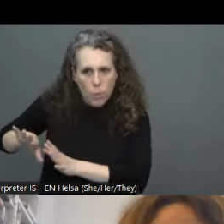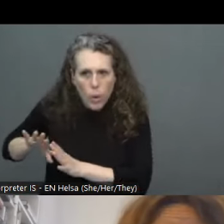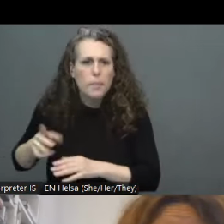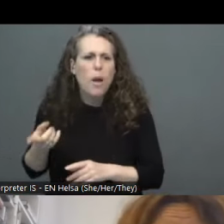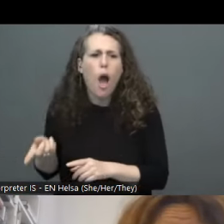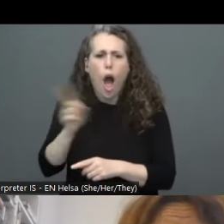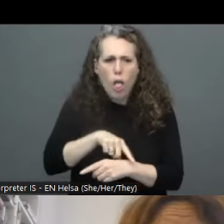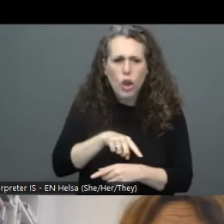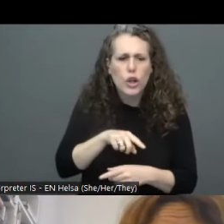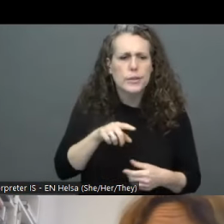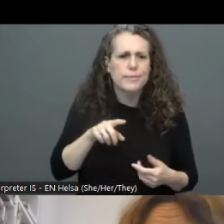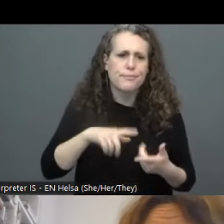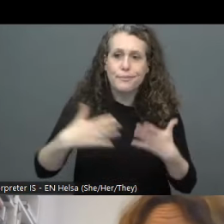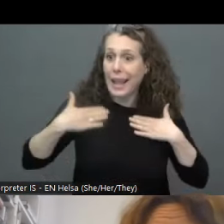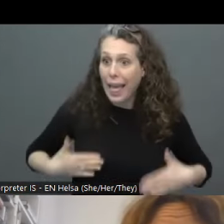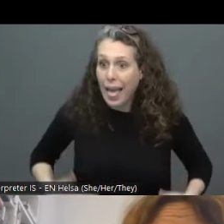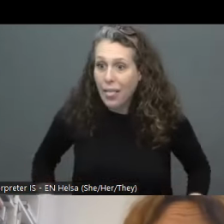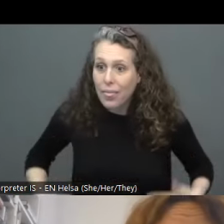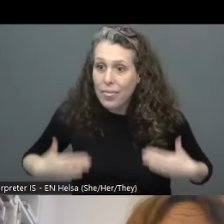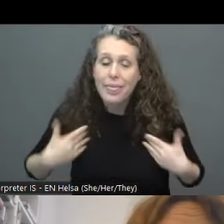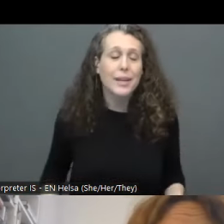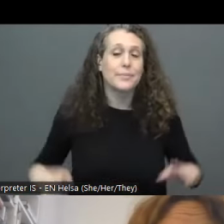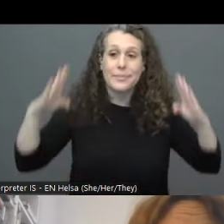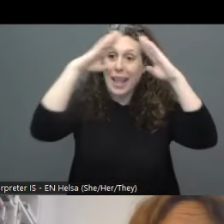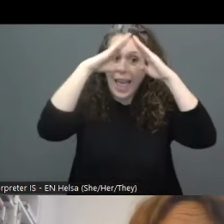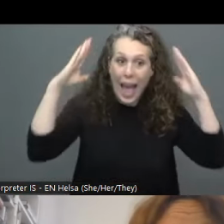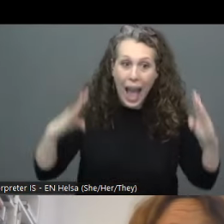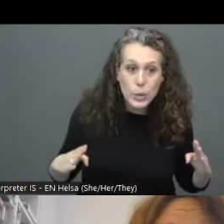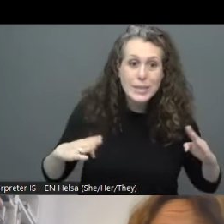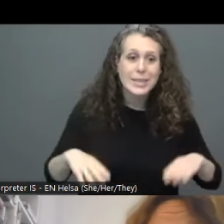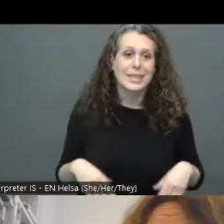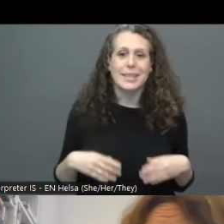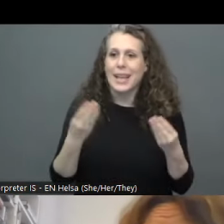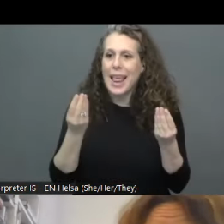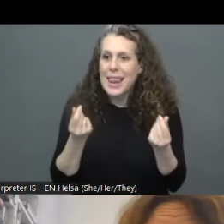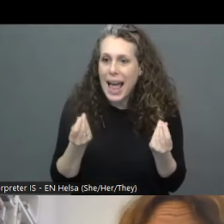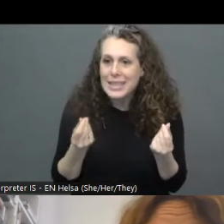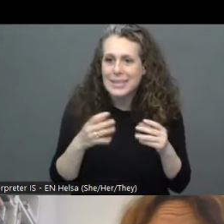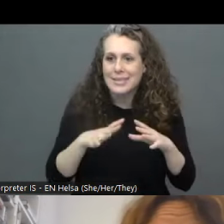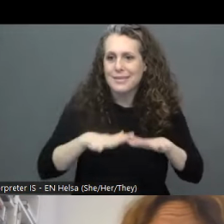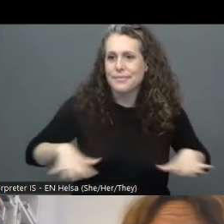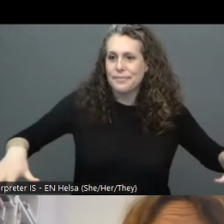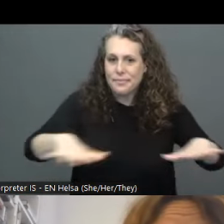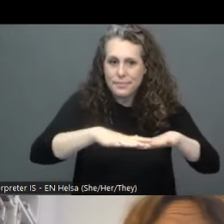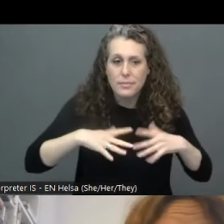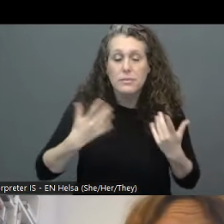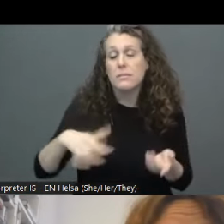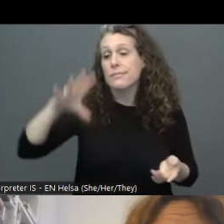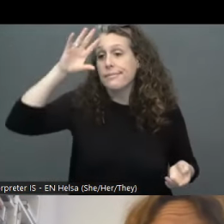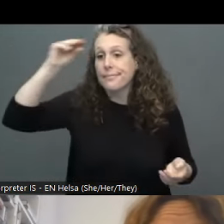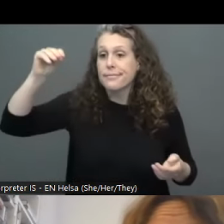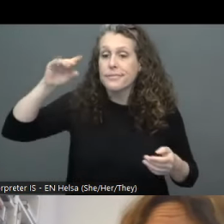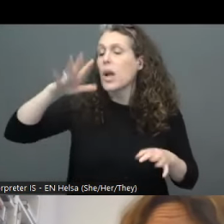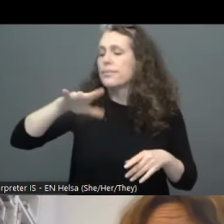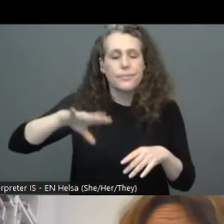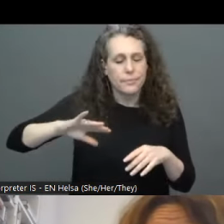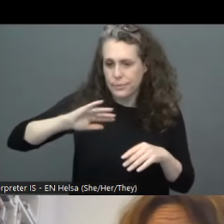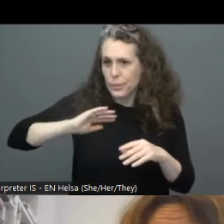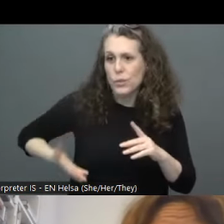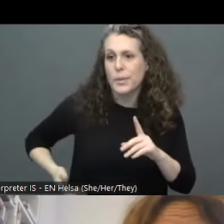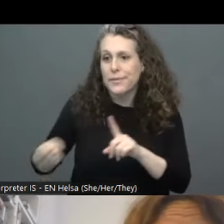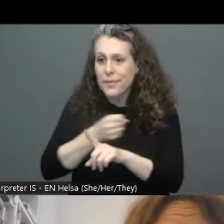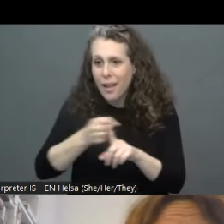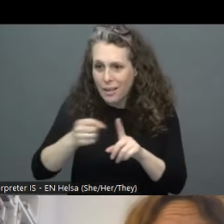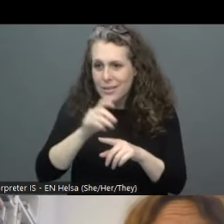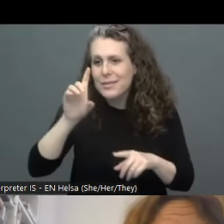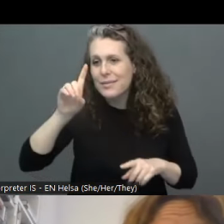health to housing, land, property and gender based violence and work around emergencies